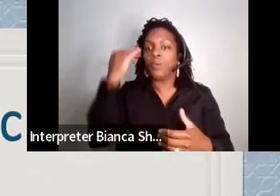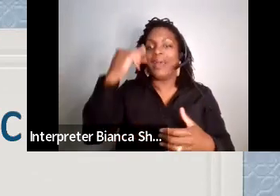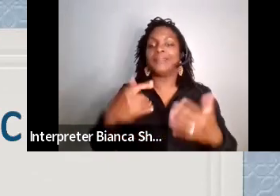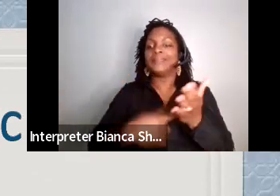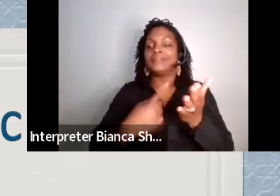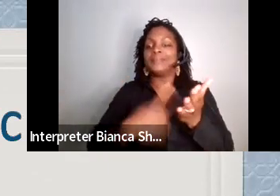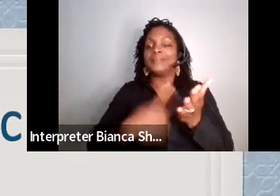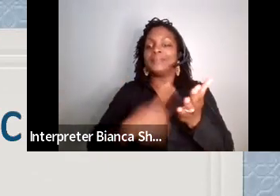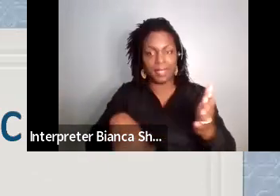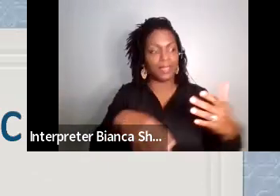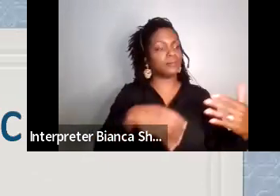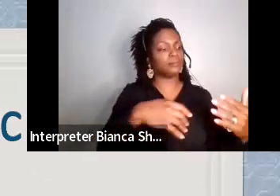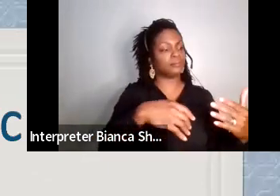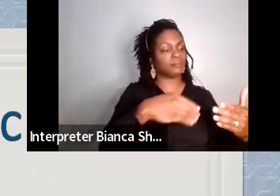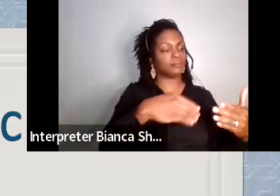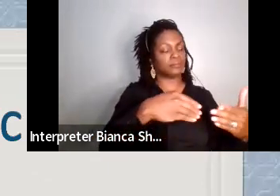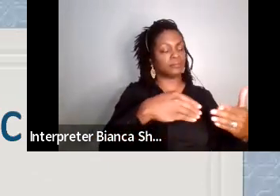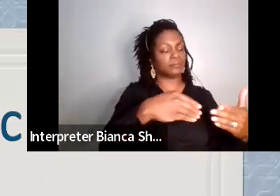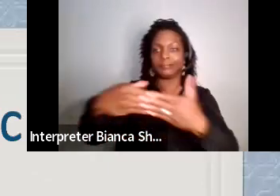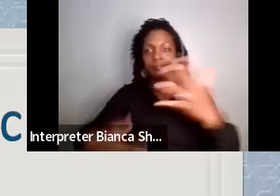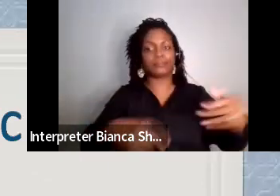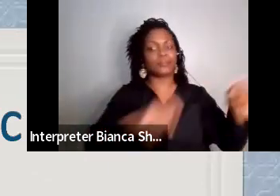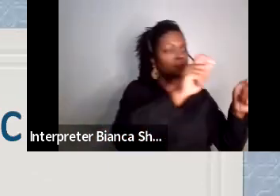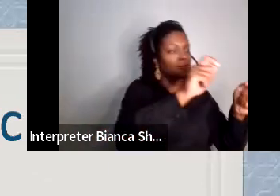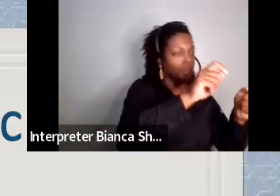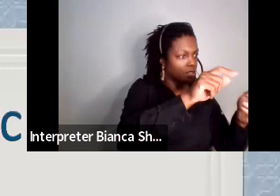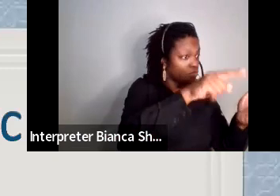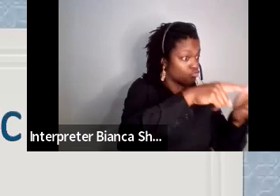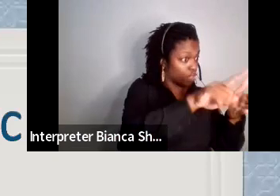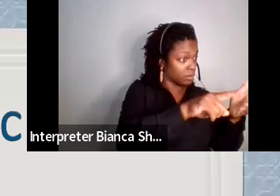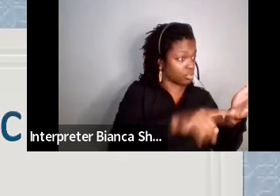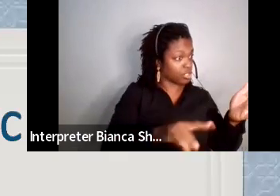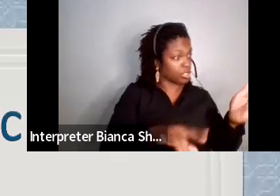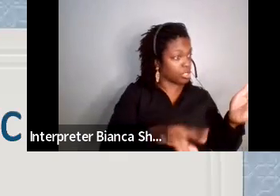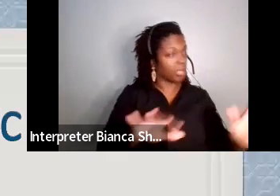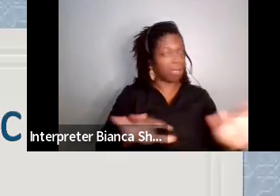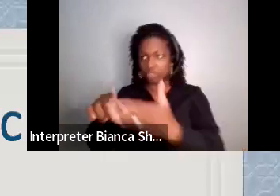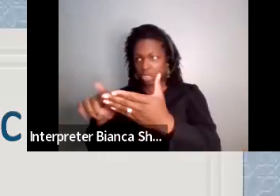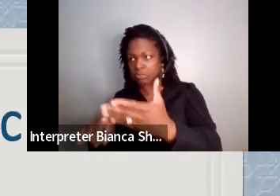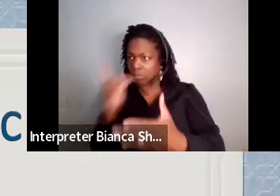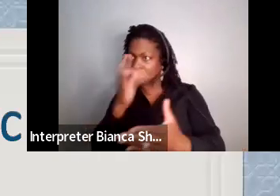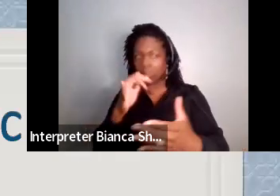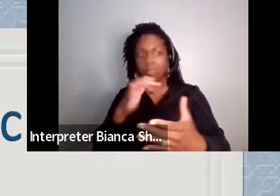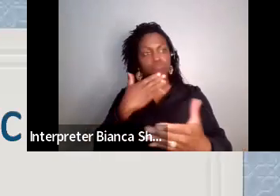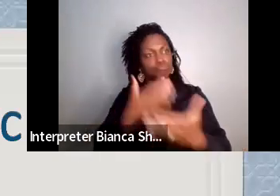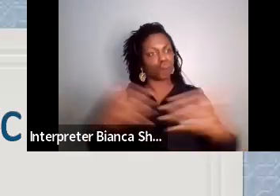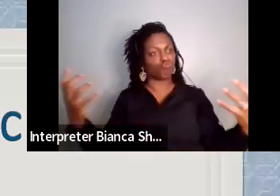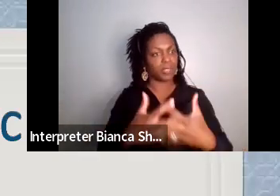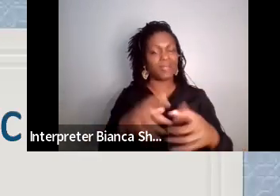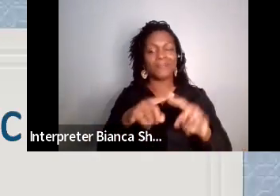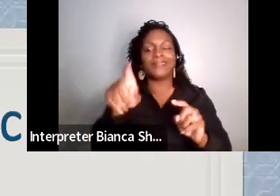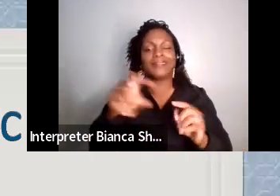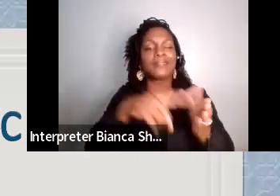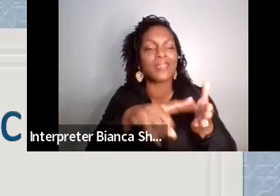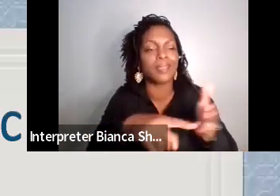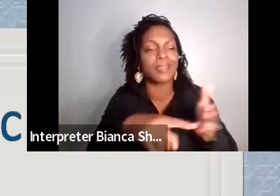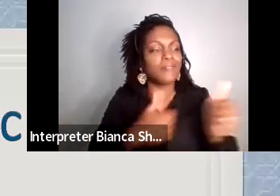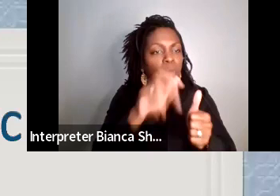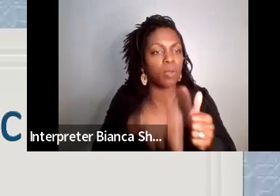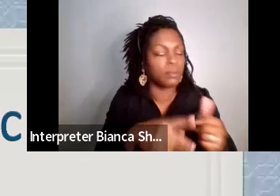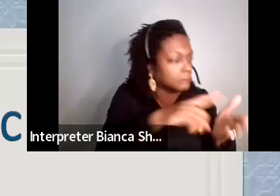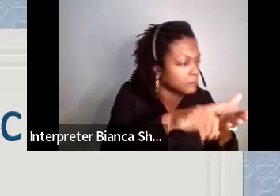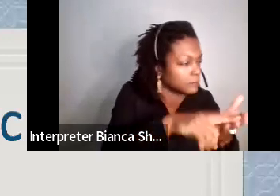That's where there's checks and balances come into play, and we can reevaluate and make sure that everybody has this great fulfilling experience.